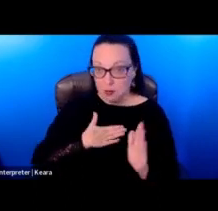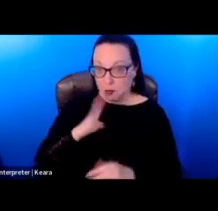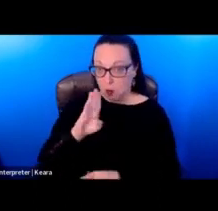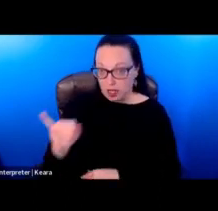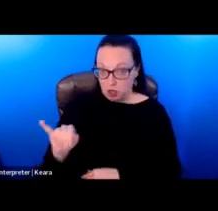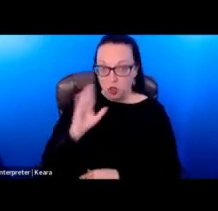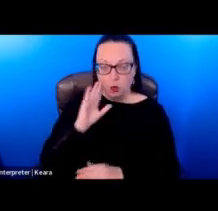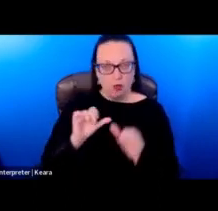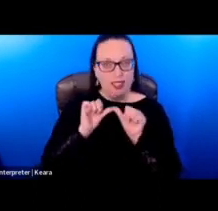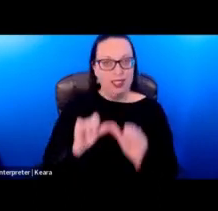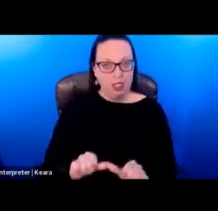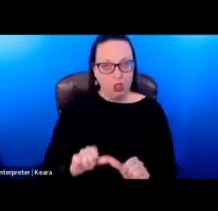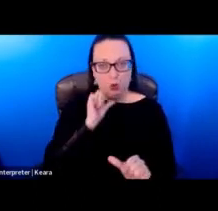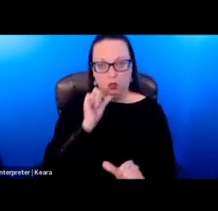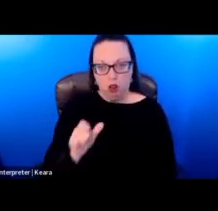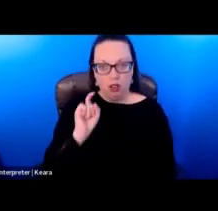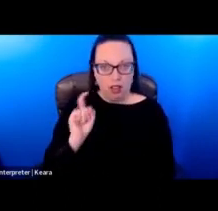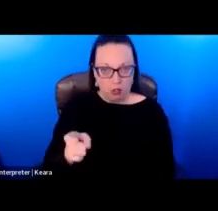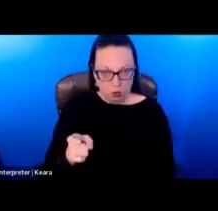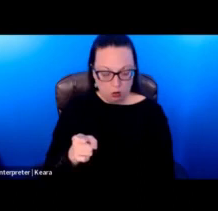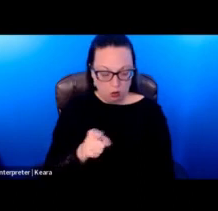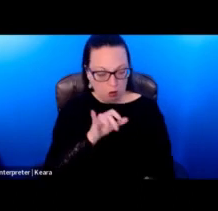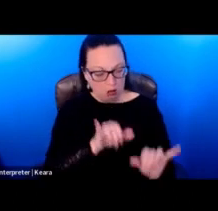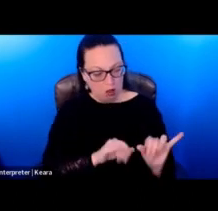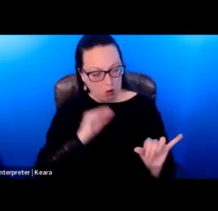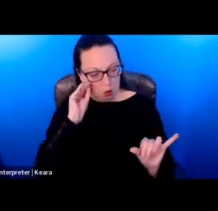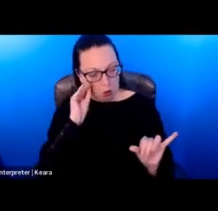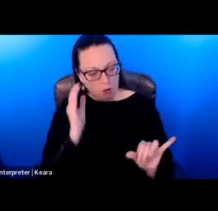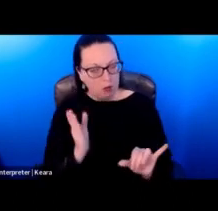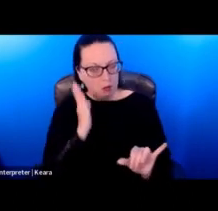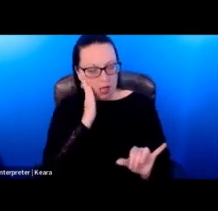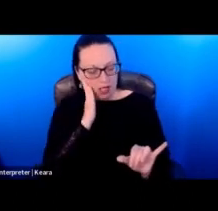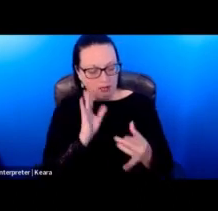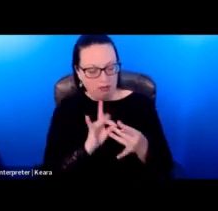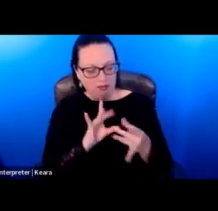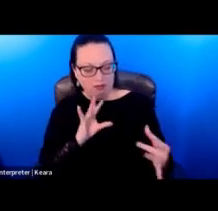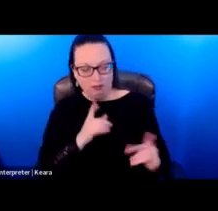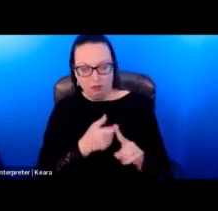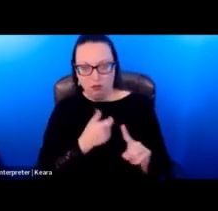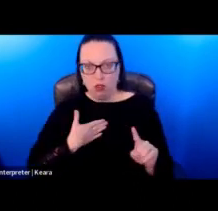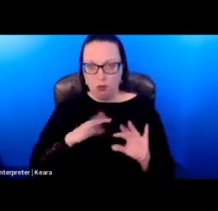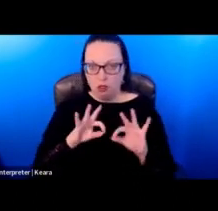What felt like forever I remained at home in bed and started to distance myself from my family. No one in my family